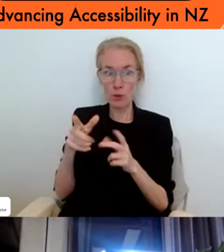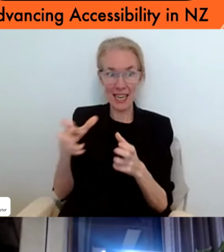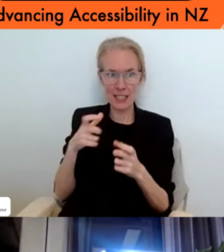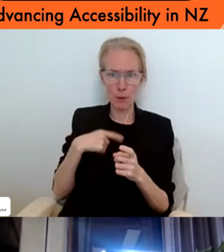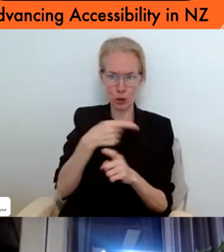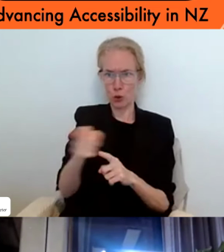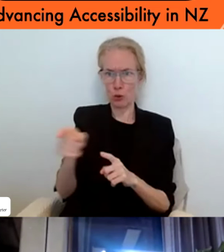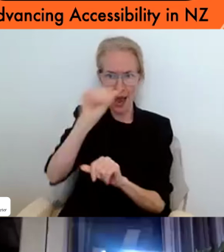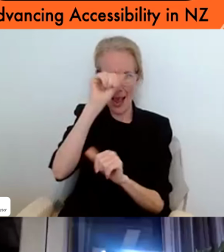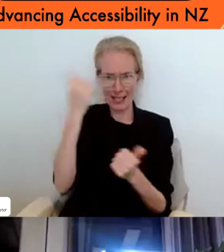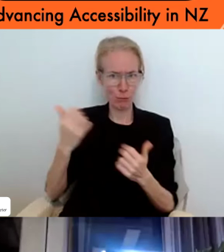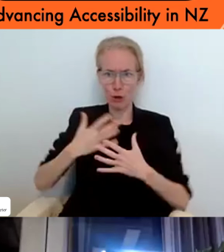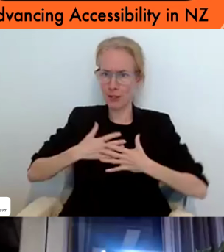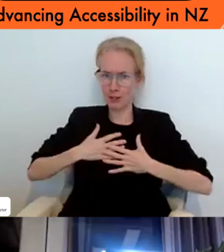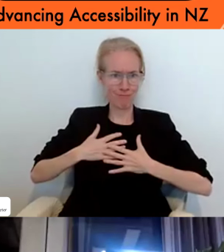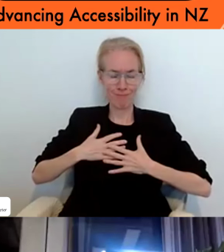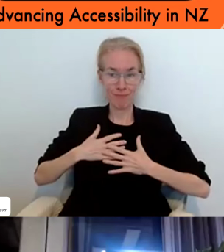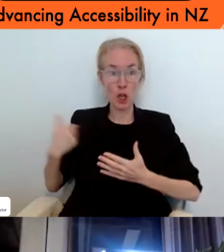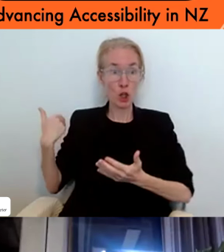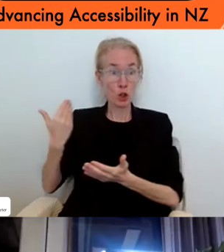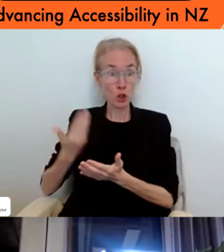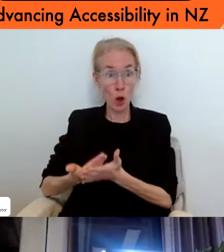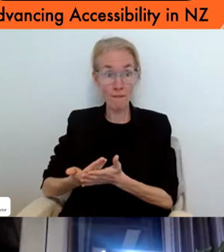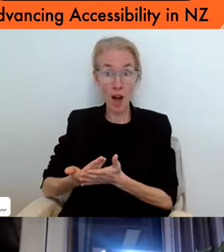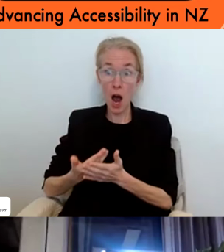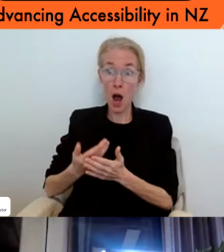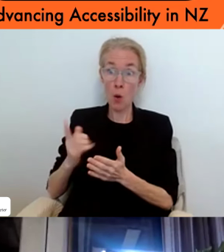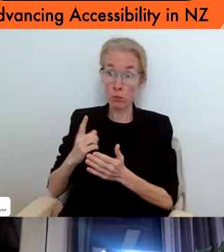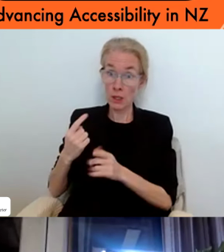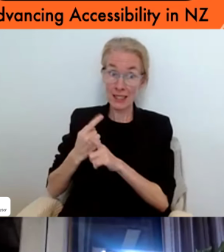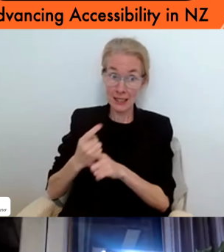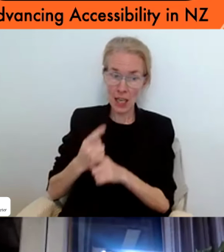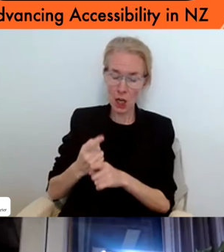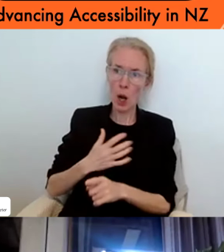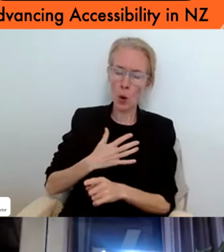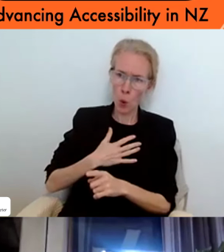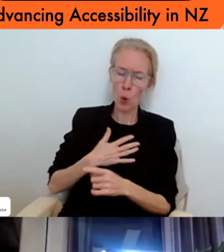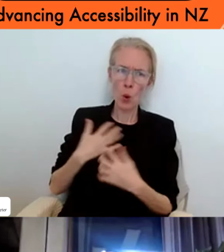so far has been, I guess, confronting and challenging, and I see the